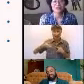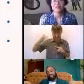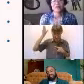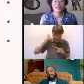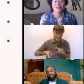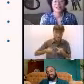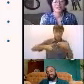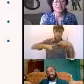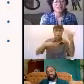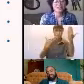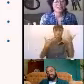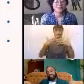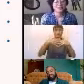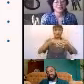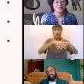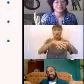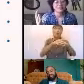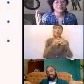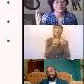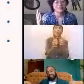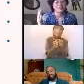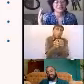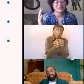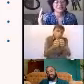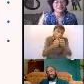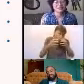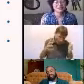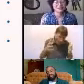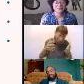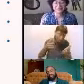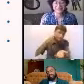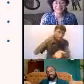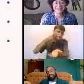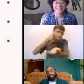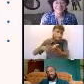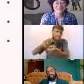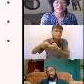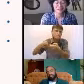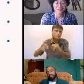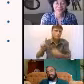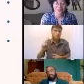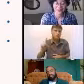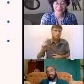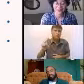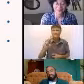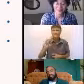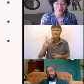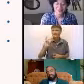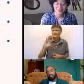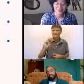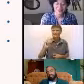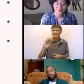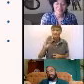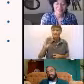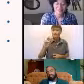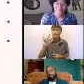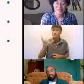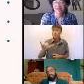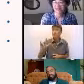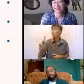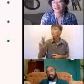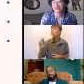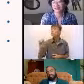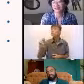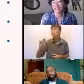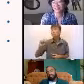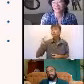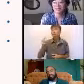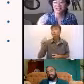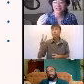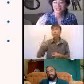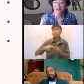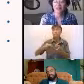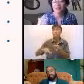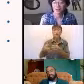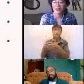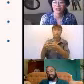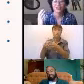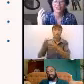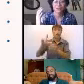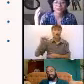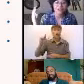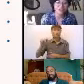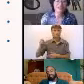without crediting Kimberle Crenshaw from LA. She was a UCLA scholar, lawyer who shifted